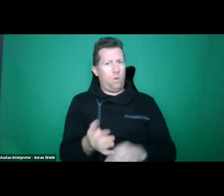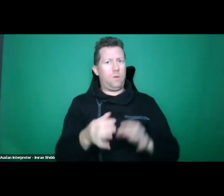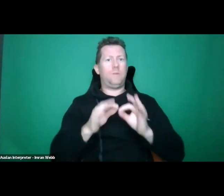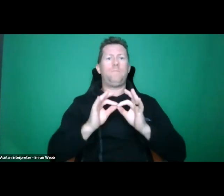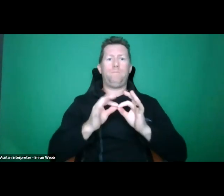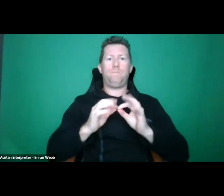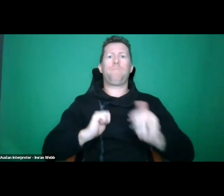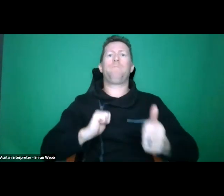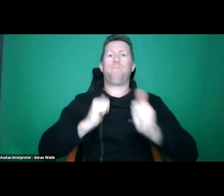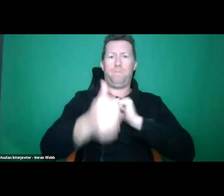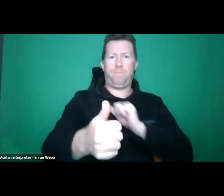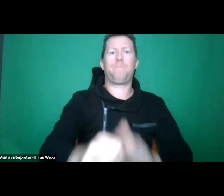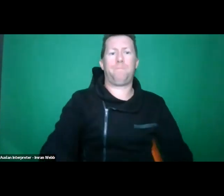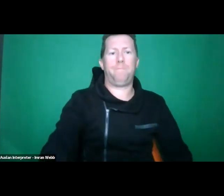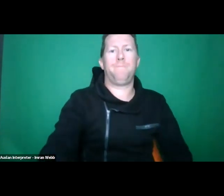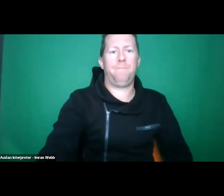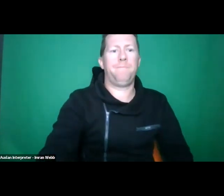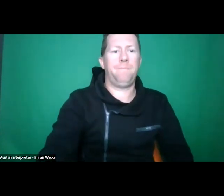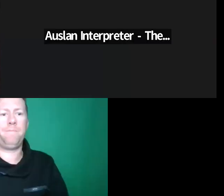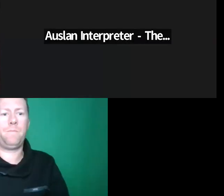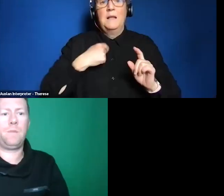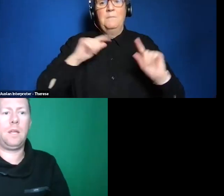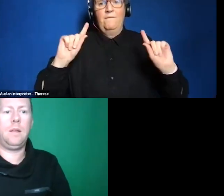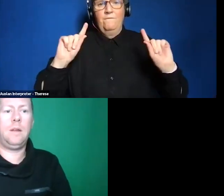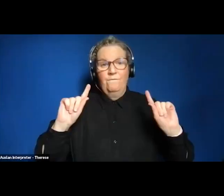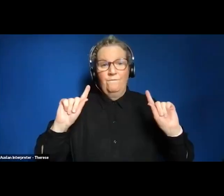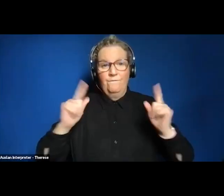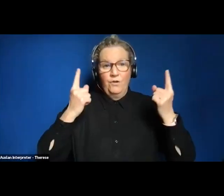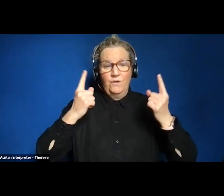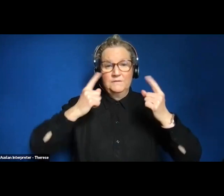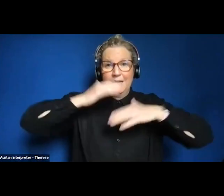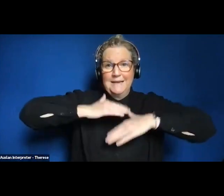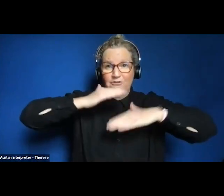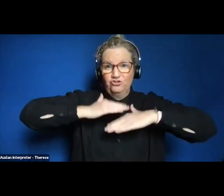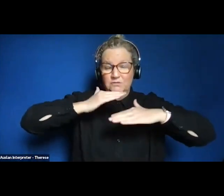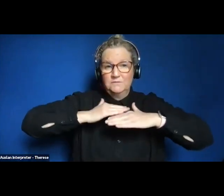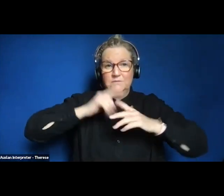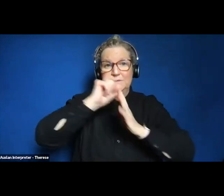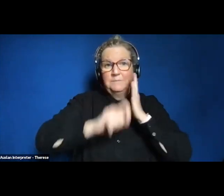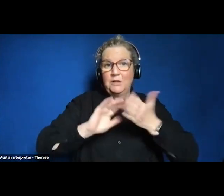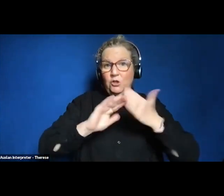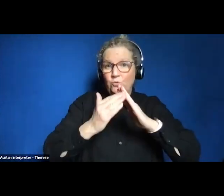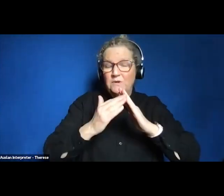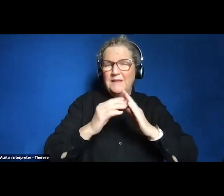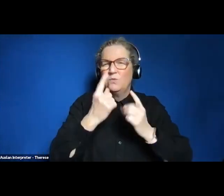So being a part of the First Nations disability community, that's one part of it that helps us understand intersectionality